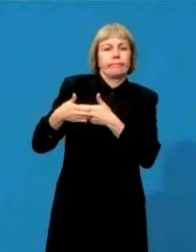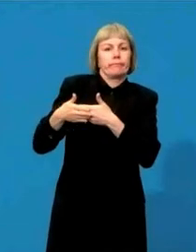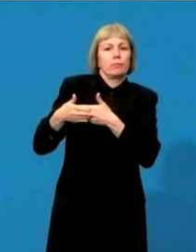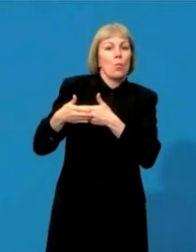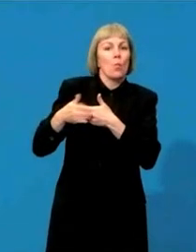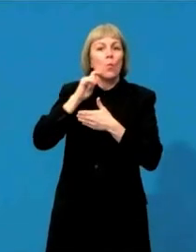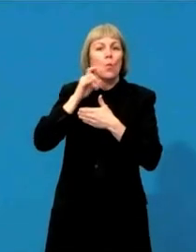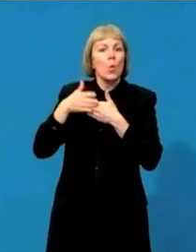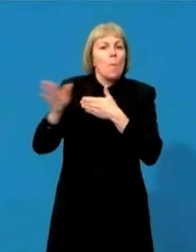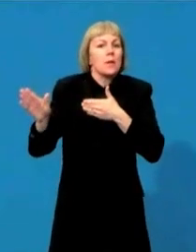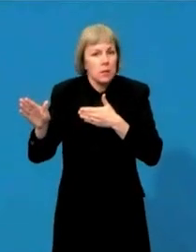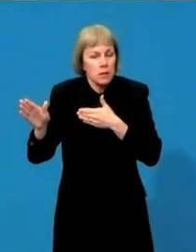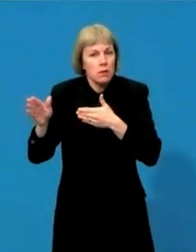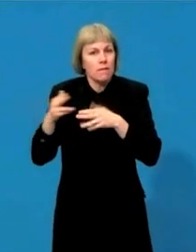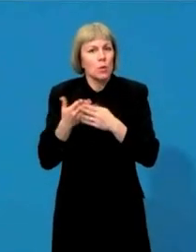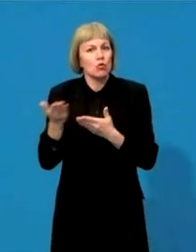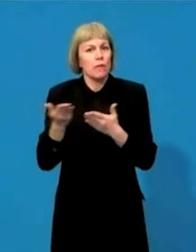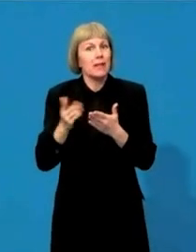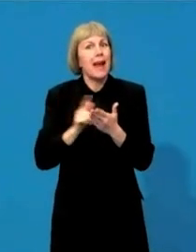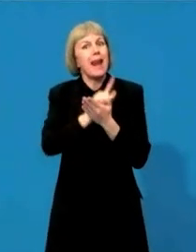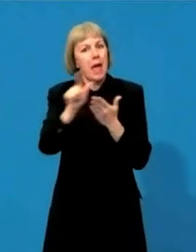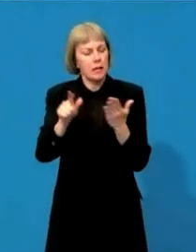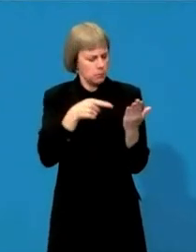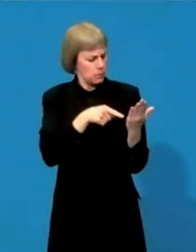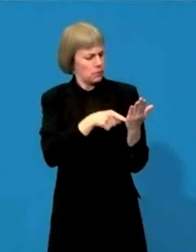the service?" So there's a lot of communication issues, a lost confusion around